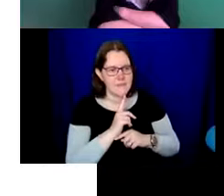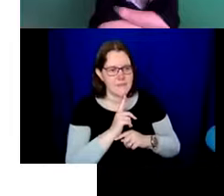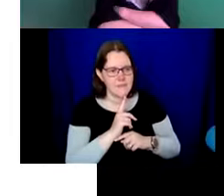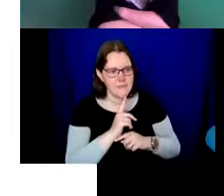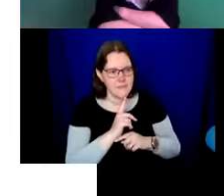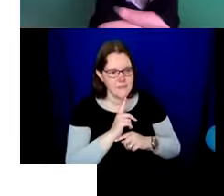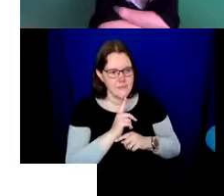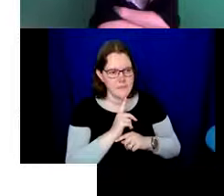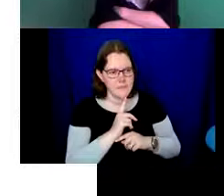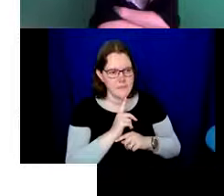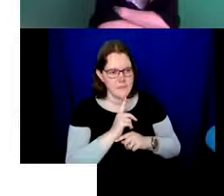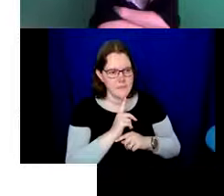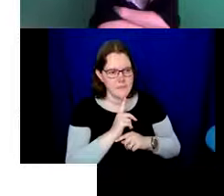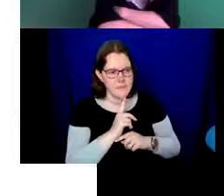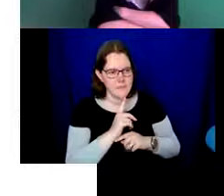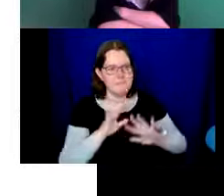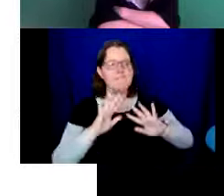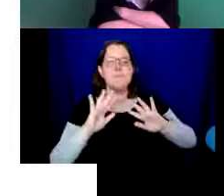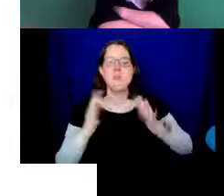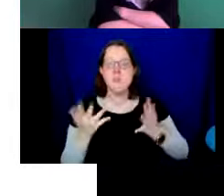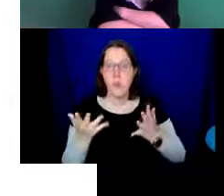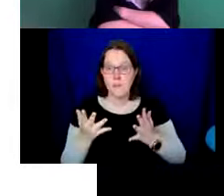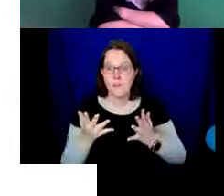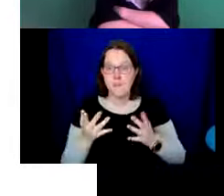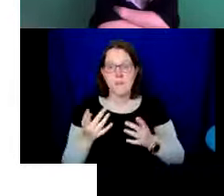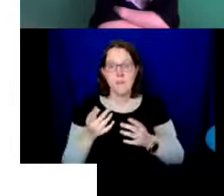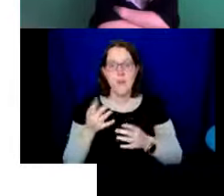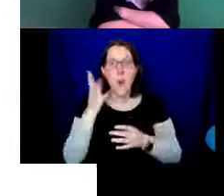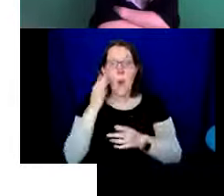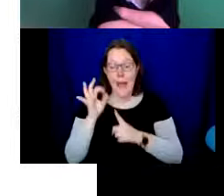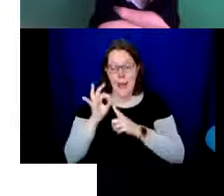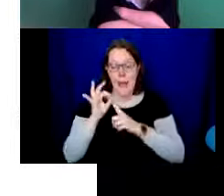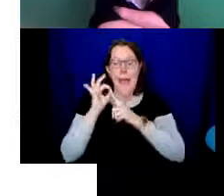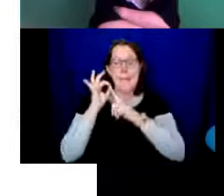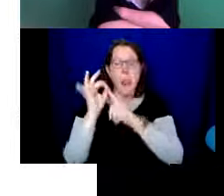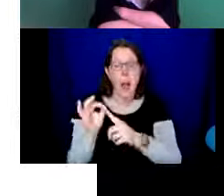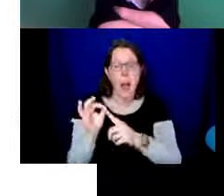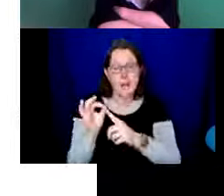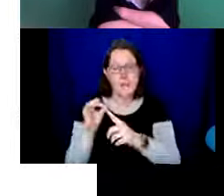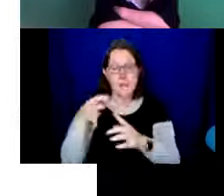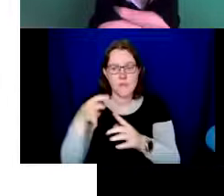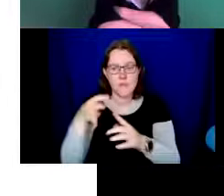so what to think about for your application um keep it simple and clear the budget is small